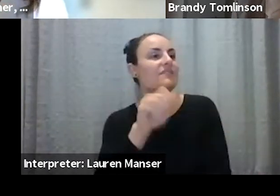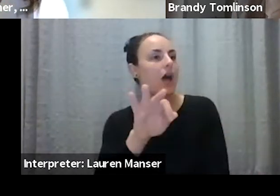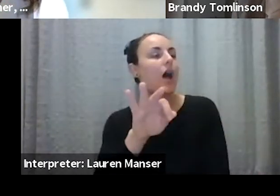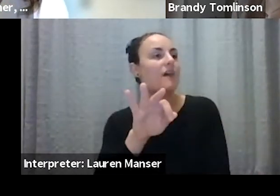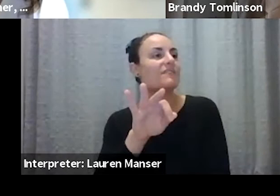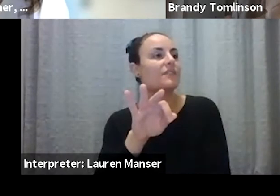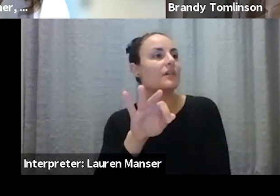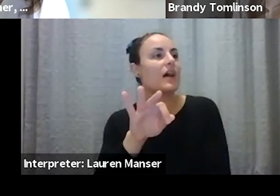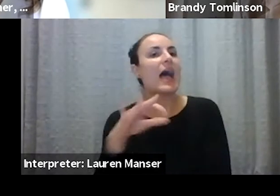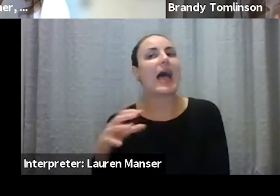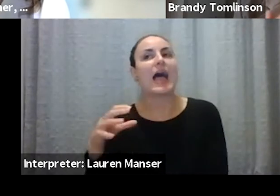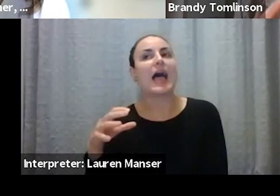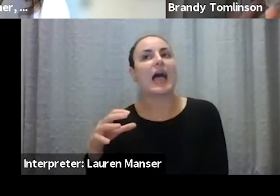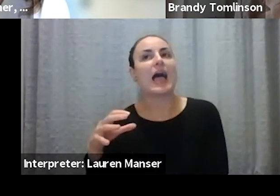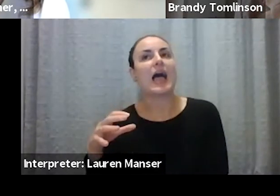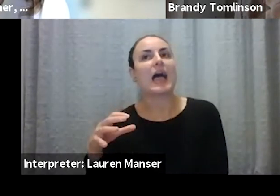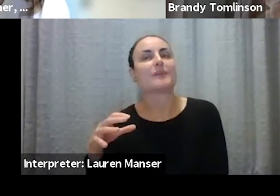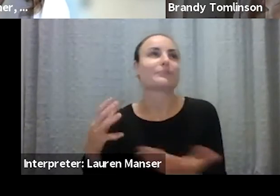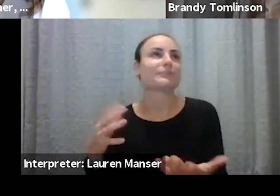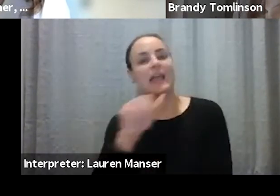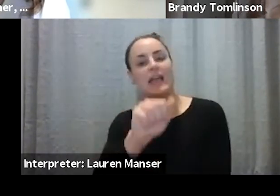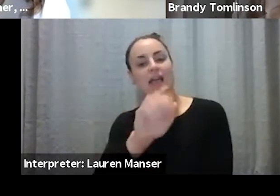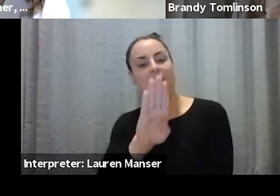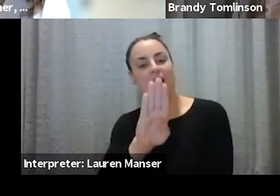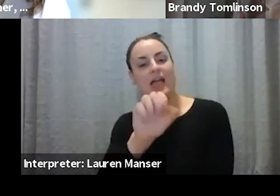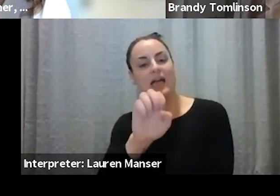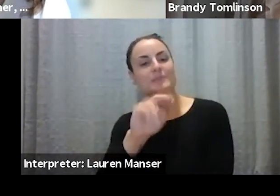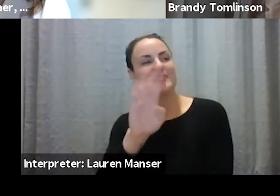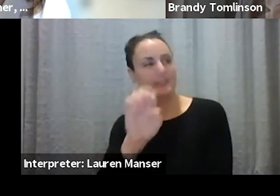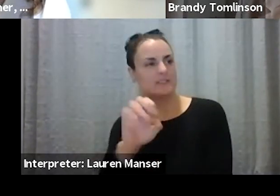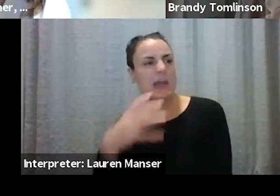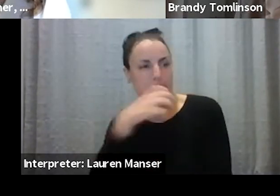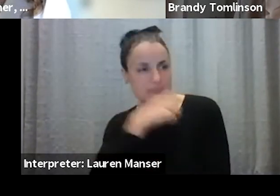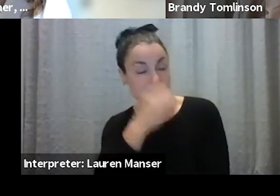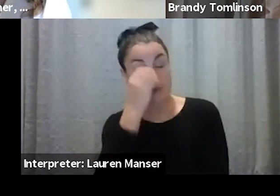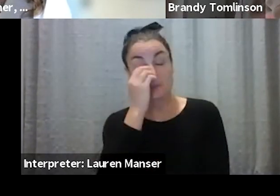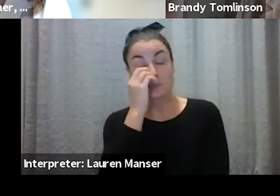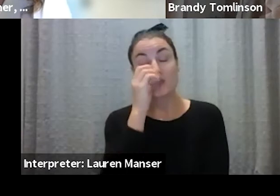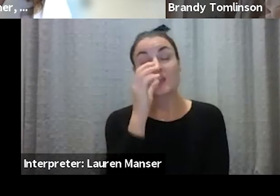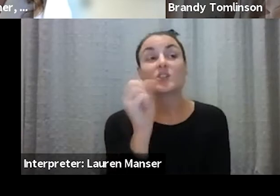is because students with mental health crisises, you may be hospitalized and you don't know how long